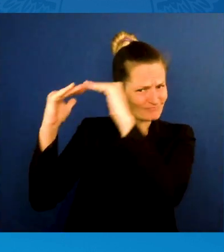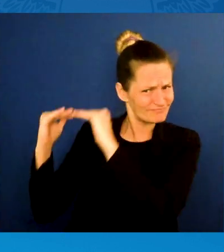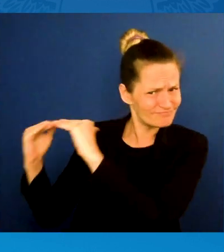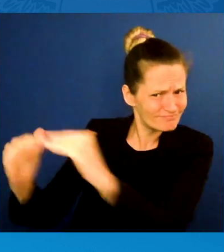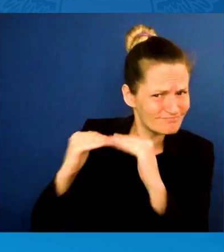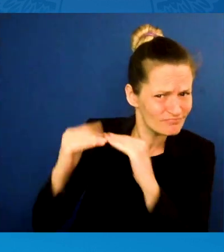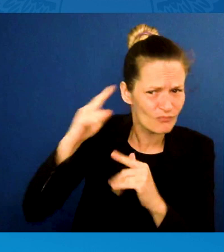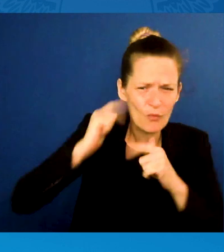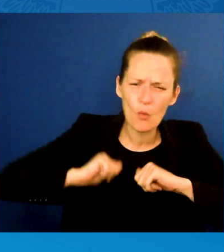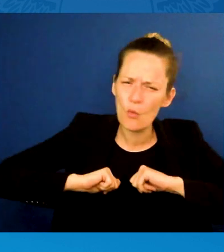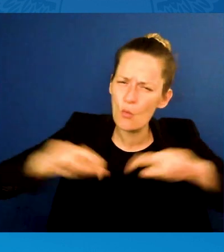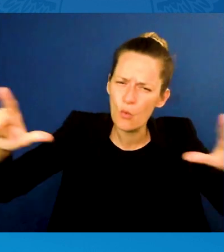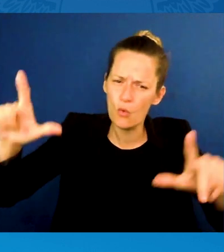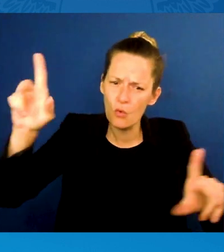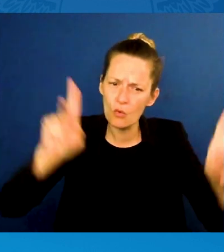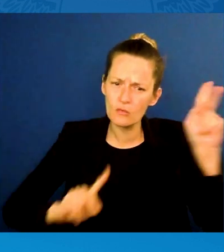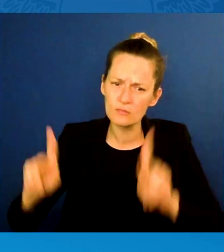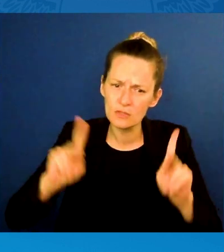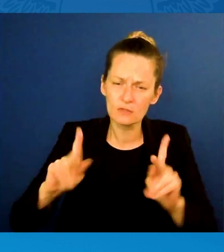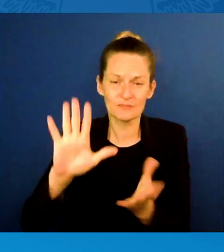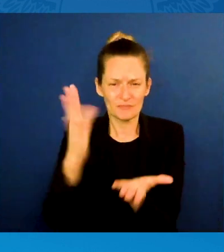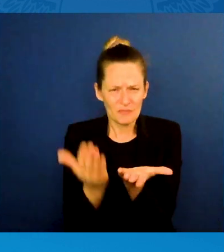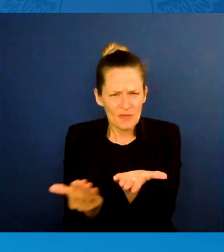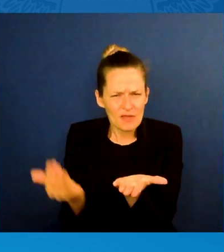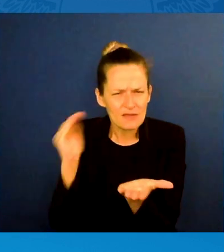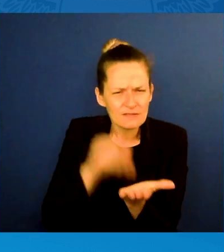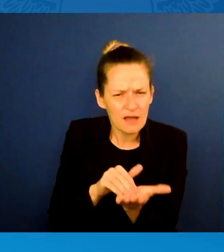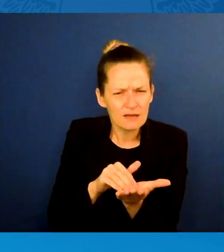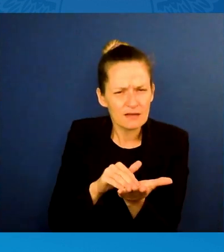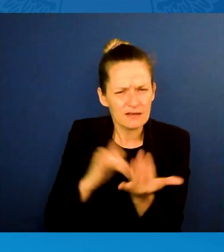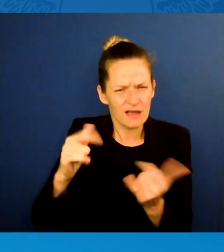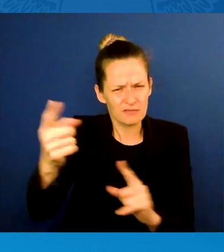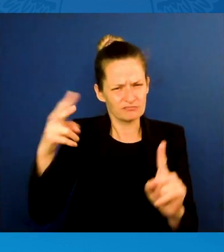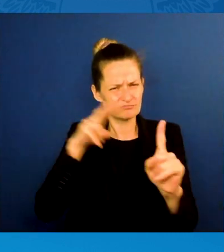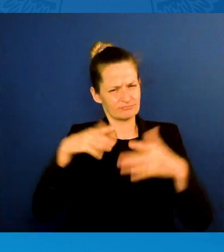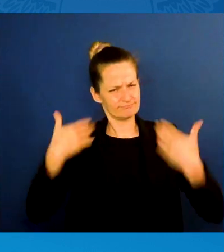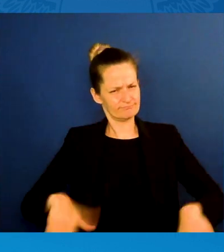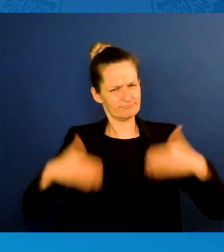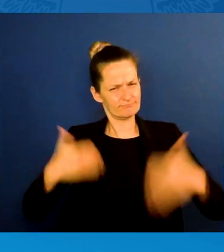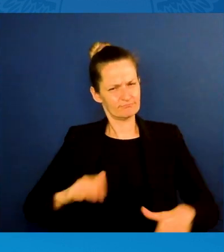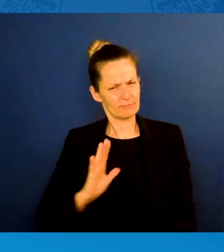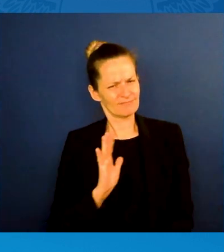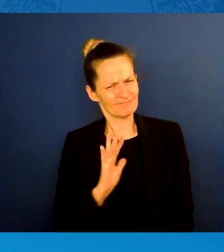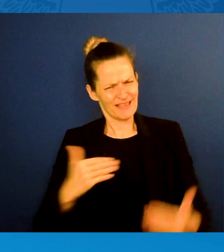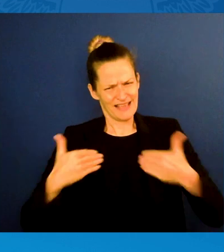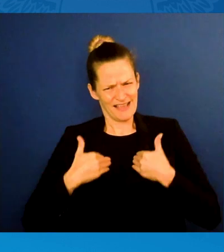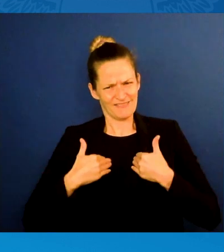these extraordinary leaders, for convening today. And I look forward to our discussion. And we will now begin our discussion.